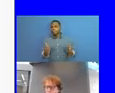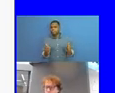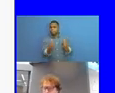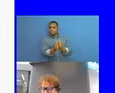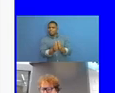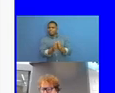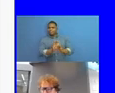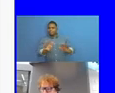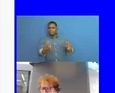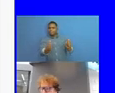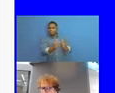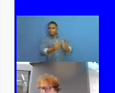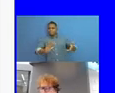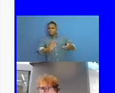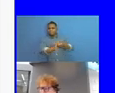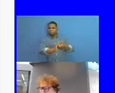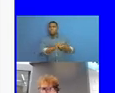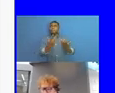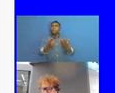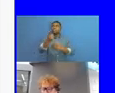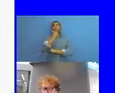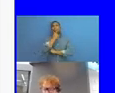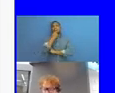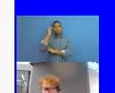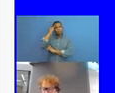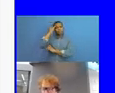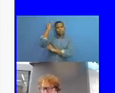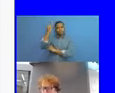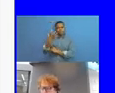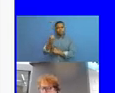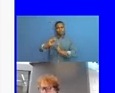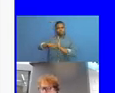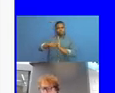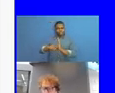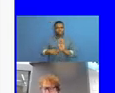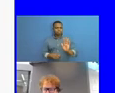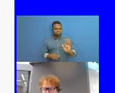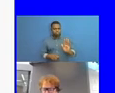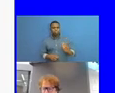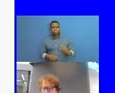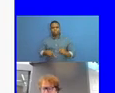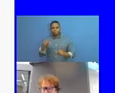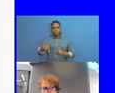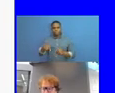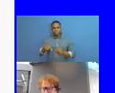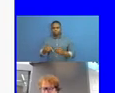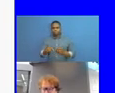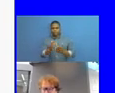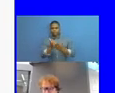what you want to do and why this is important. It can also be another situation where you already have a partnership in mind.